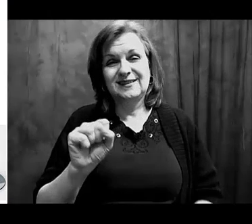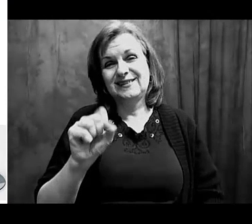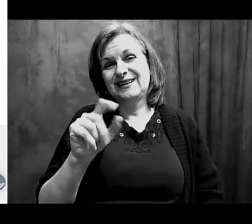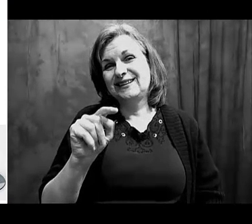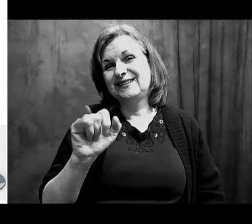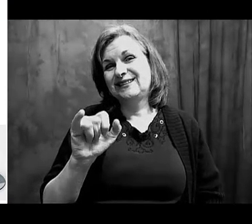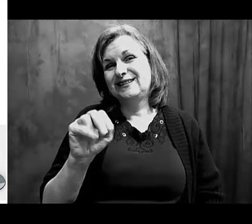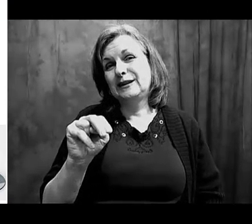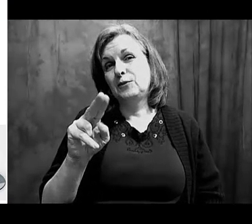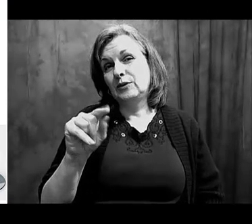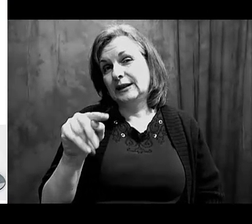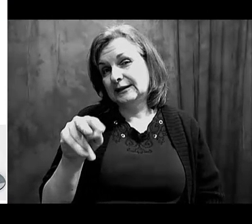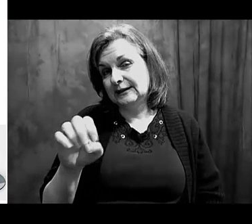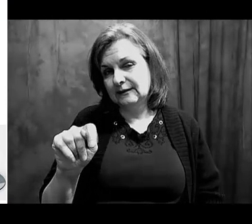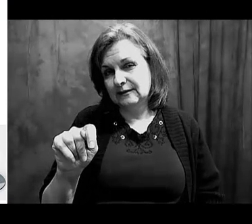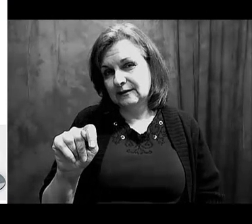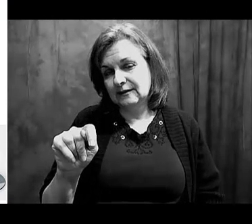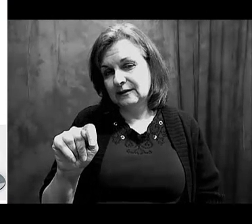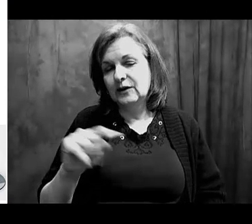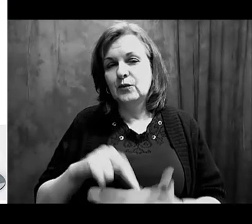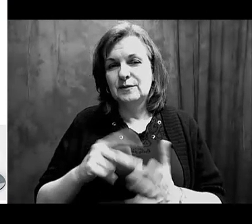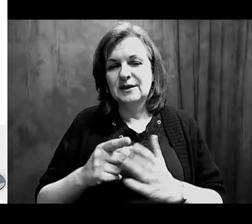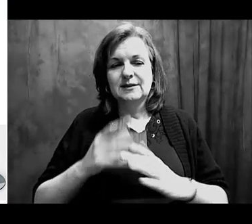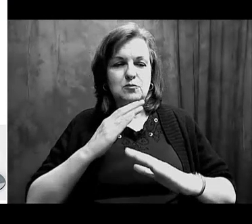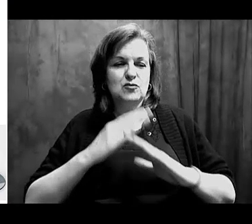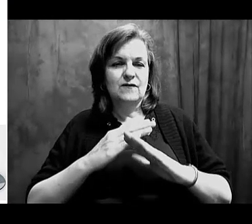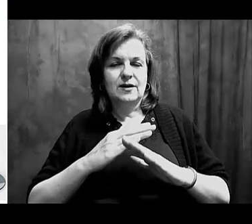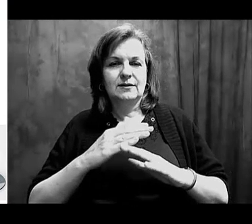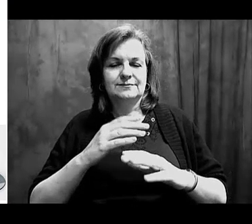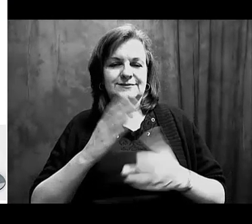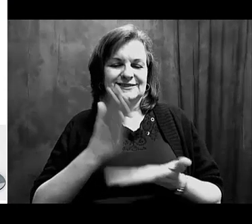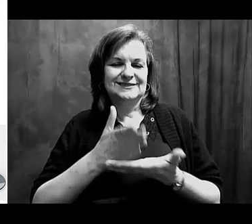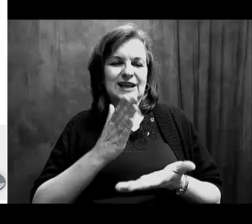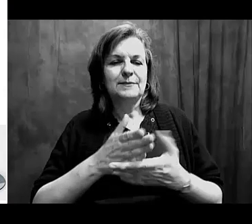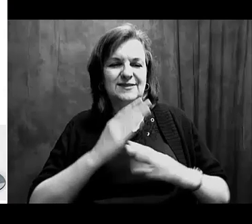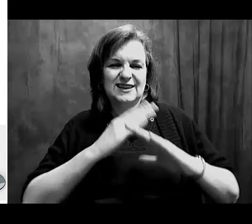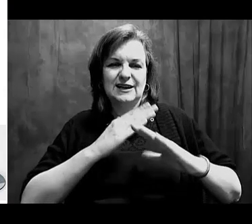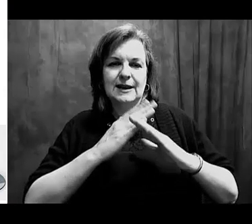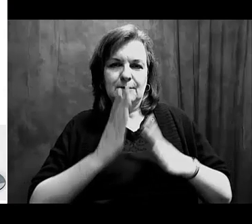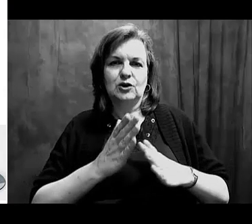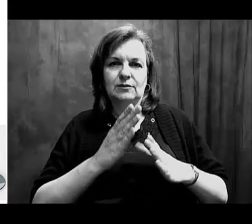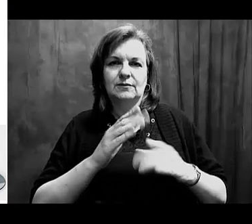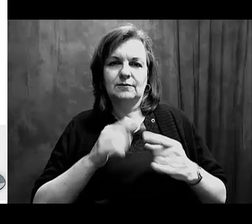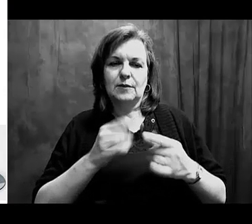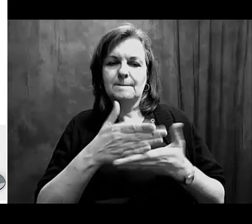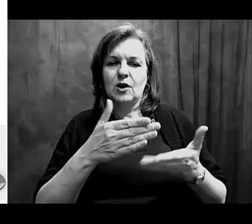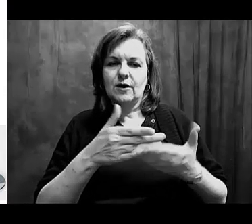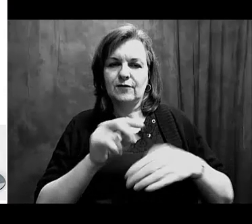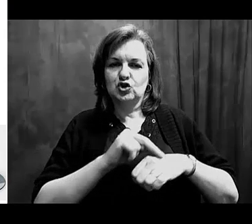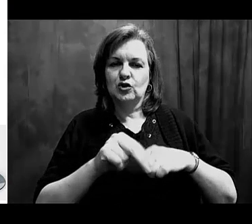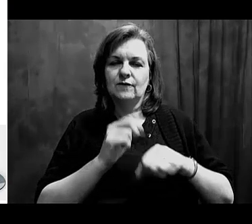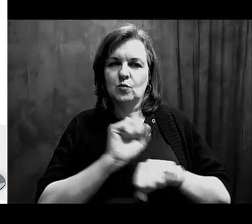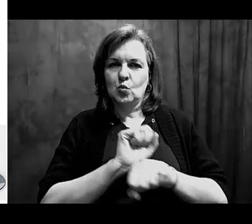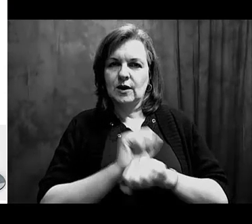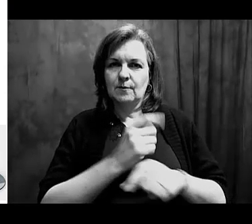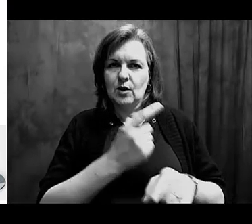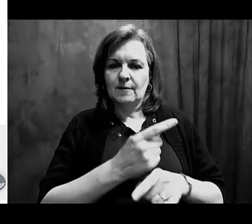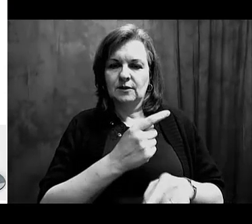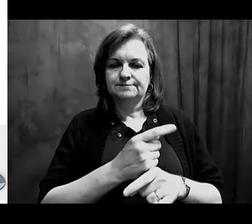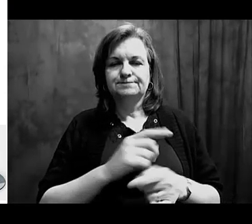it's keeping the inhibitors from acting properly nicotine also a stimulant does the same thing